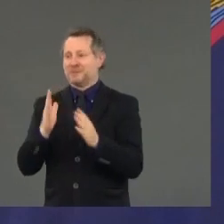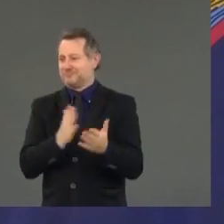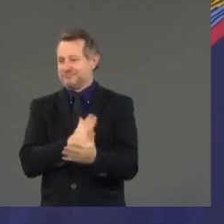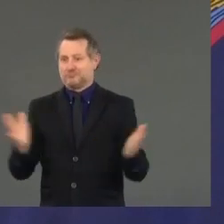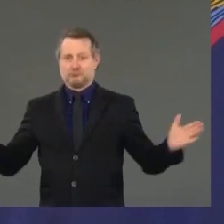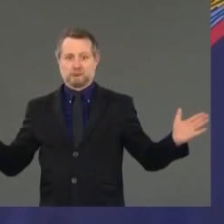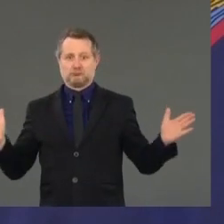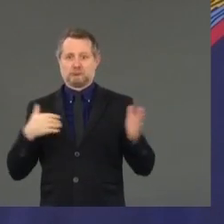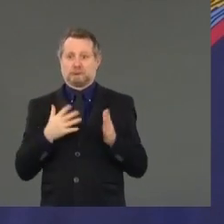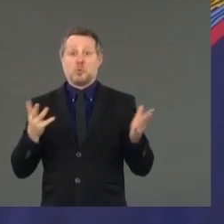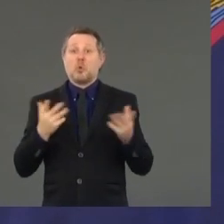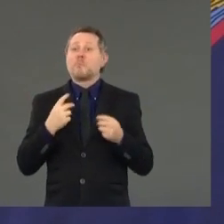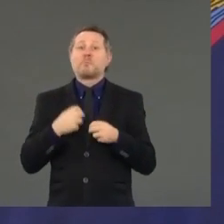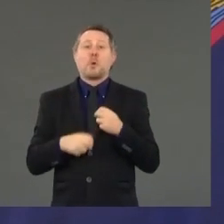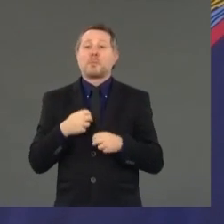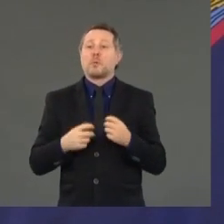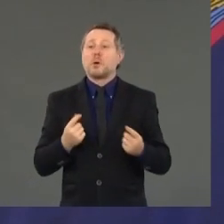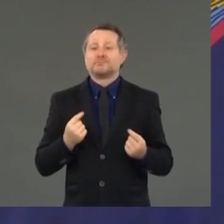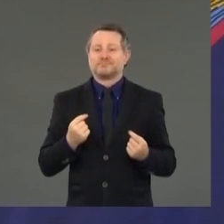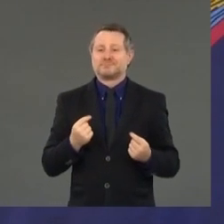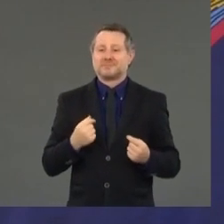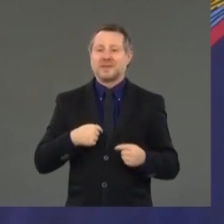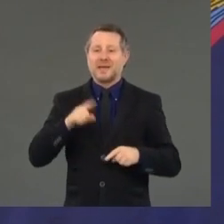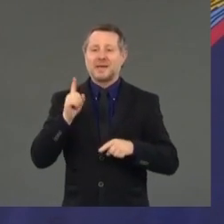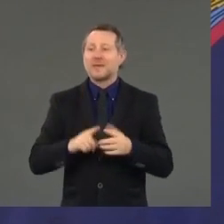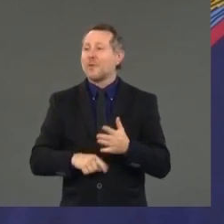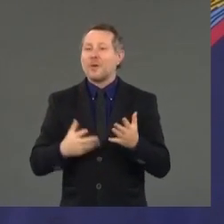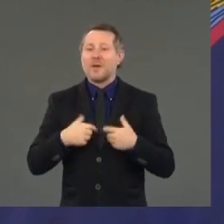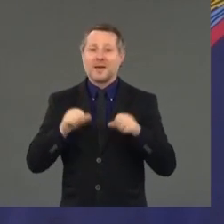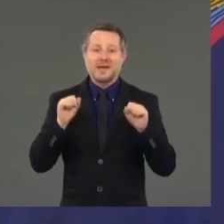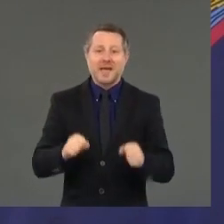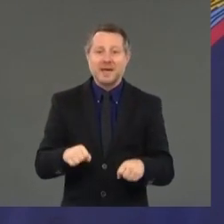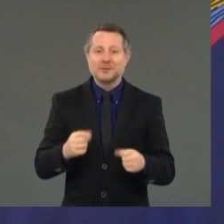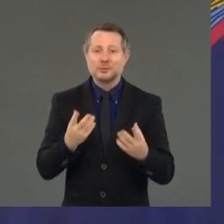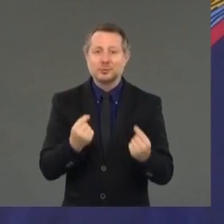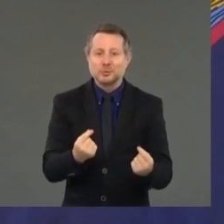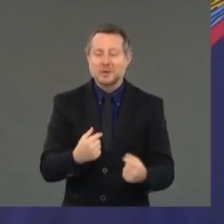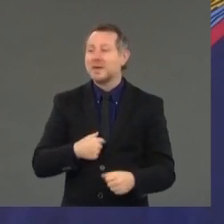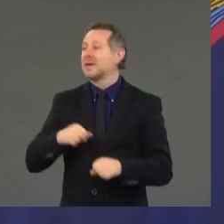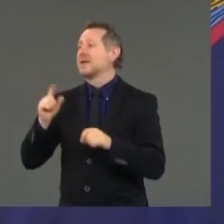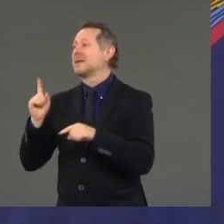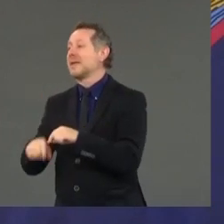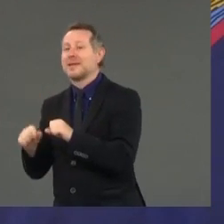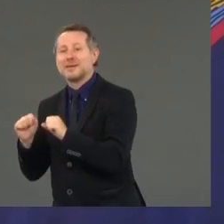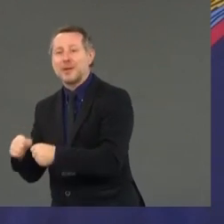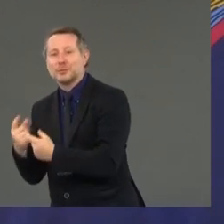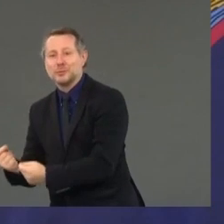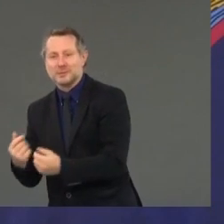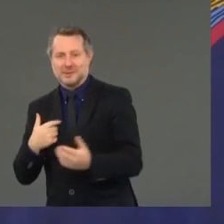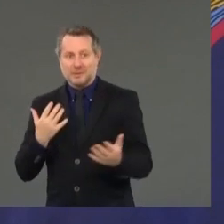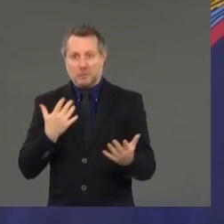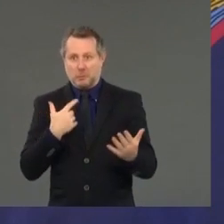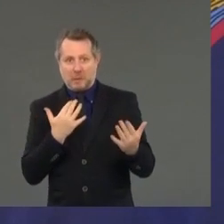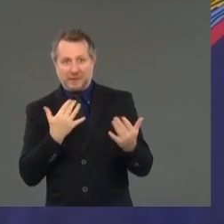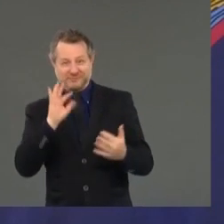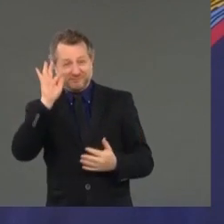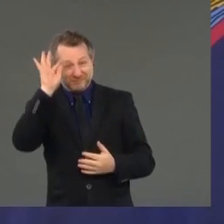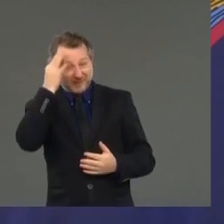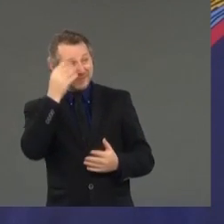ALMOST LIMITLESS. THE QUESTION IS WHAT DO YOU WANT TO DO AND WHAT CAN YOU DO. RIGHT?